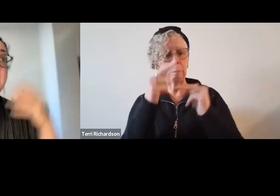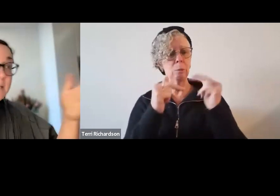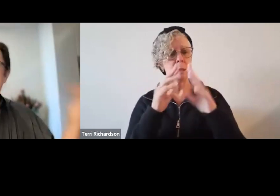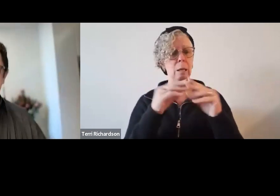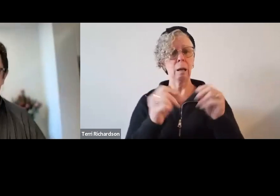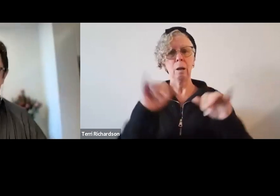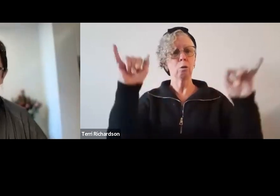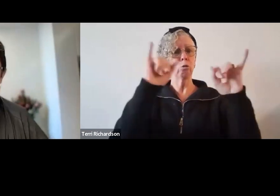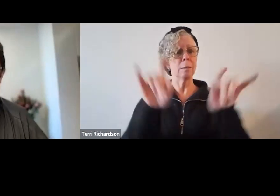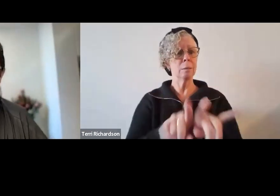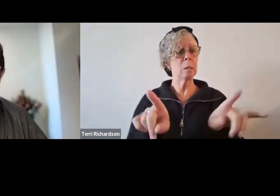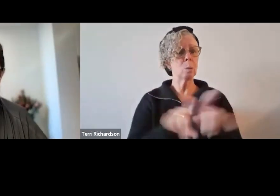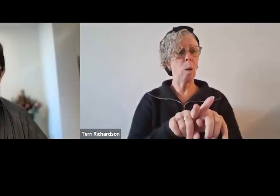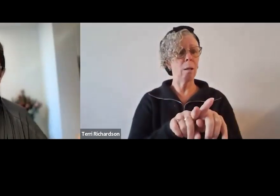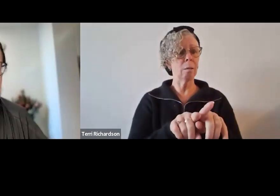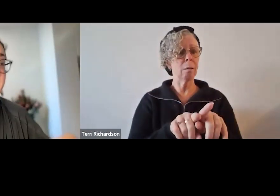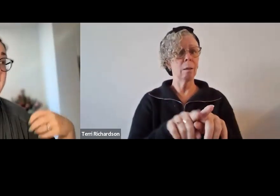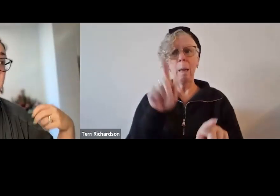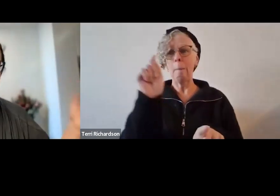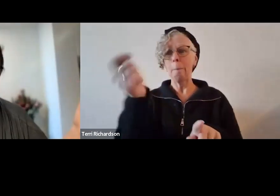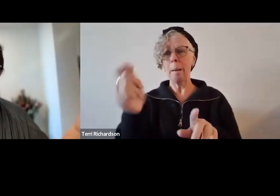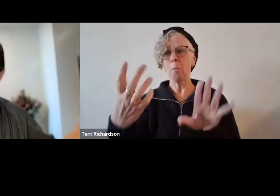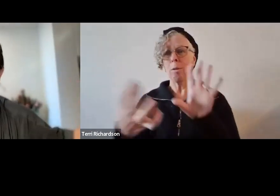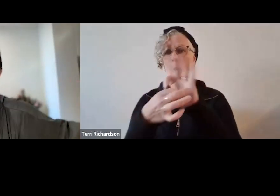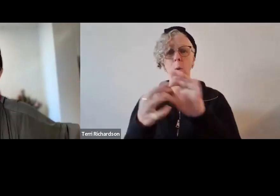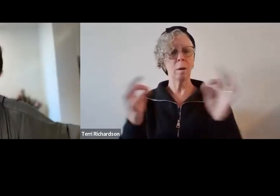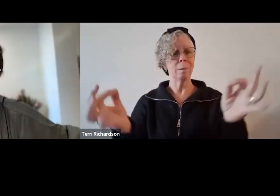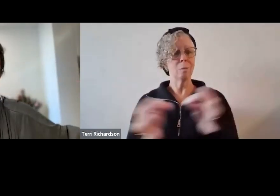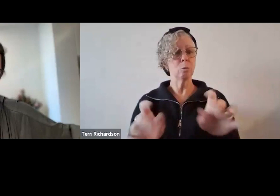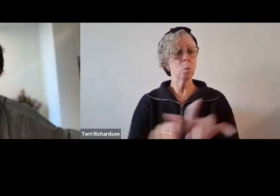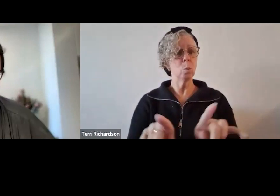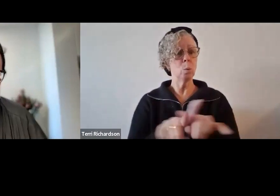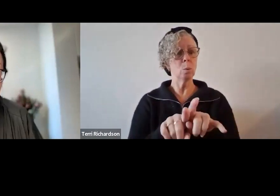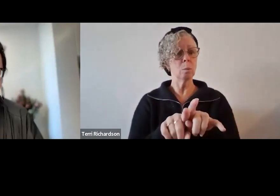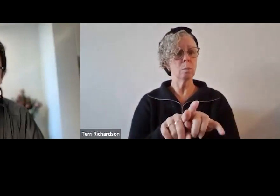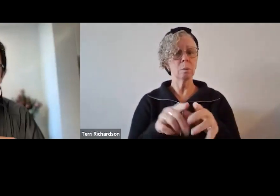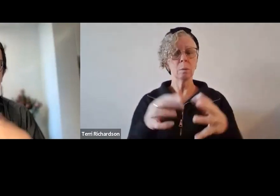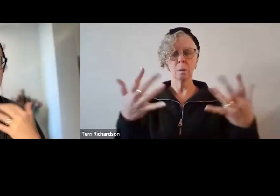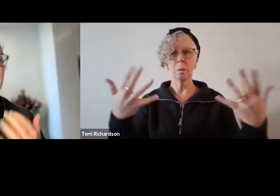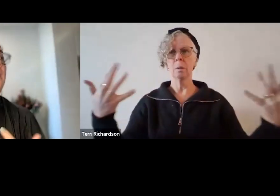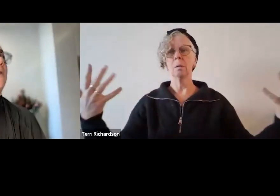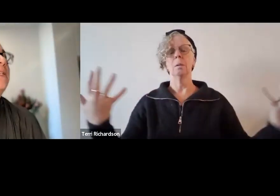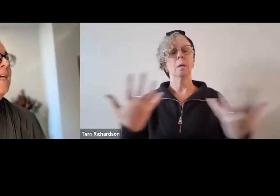and being ambassadors for the organisations and often lots more.